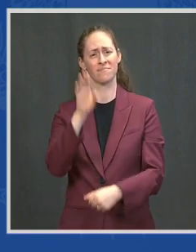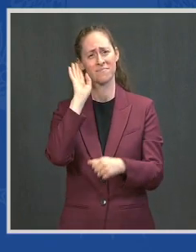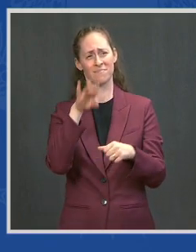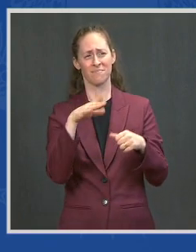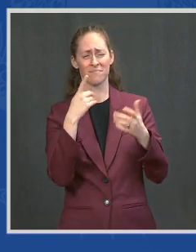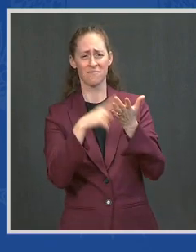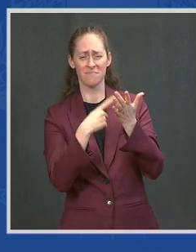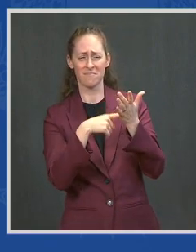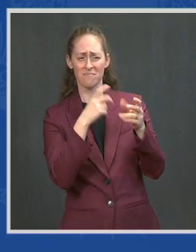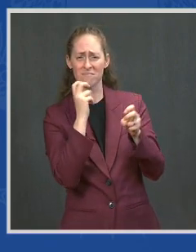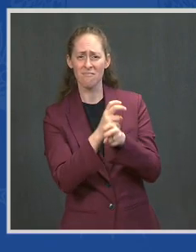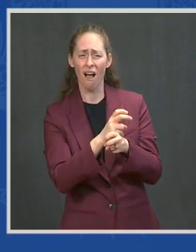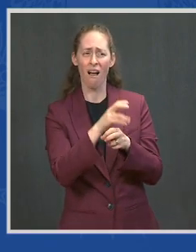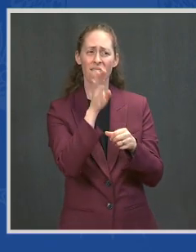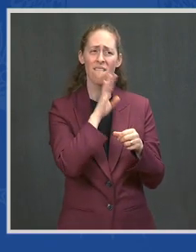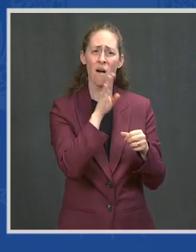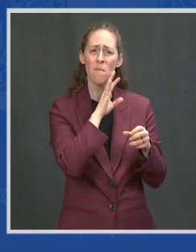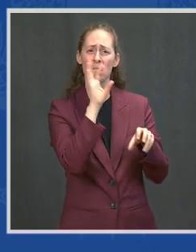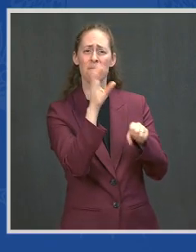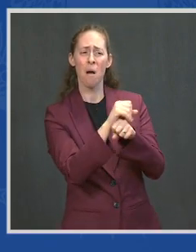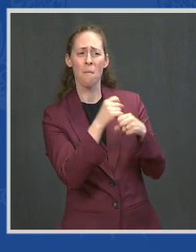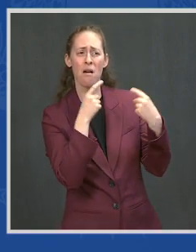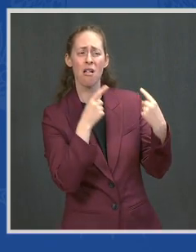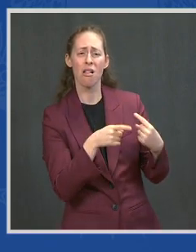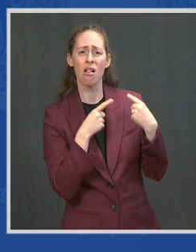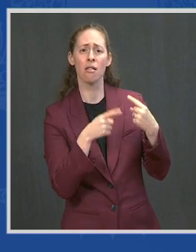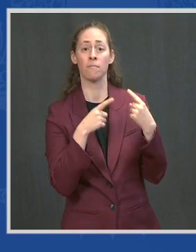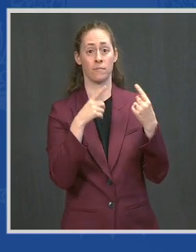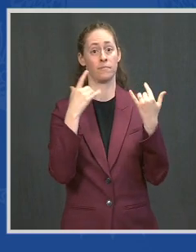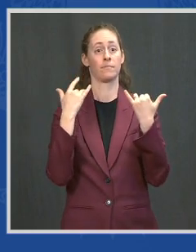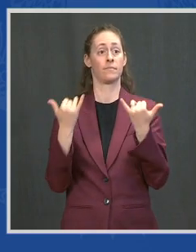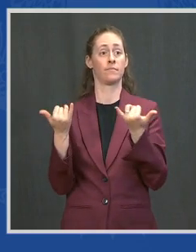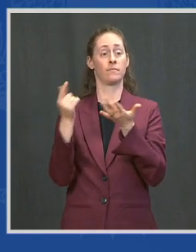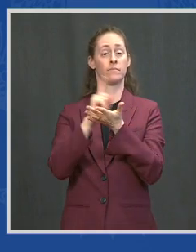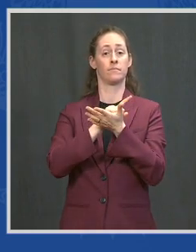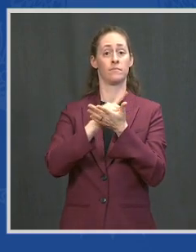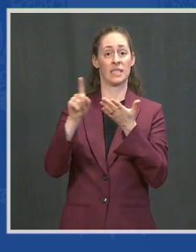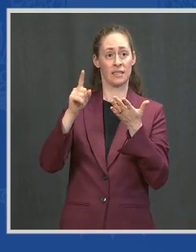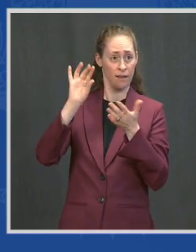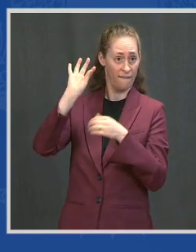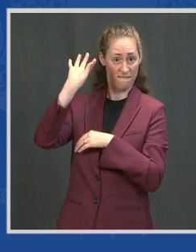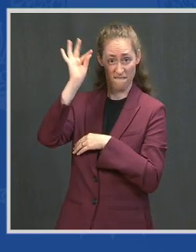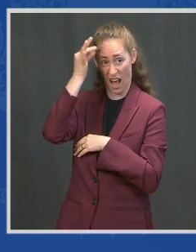we're also going to direct all federal pharmacy partners to begin to provide walk in hours.